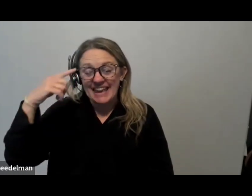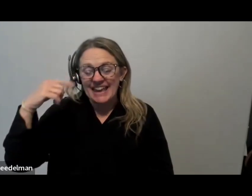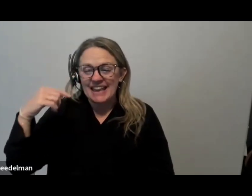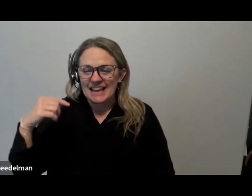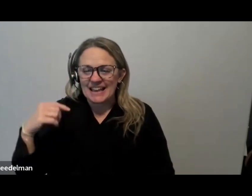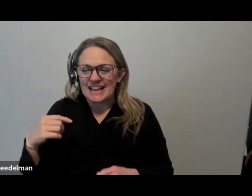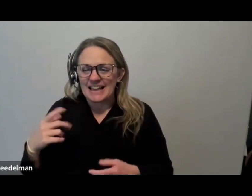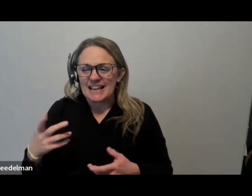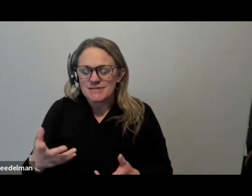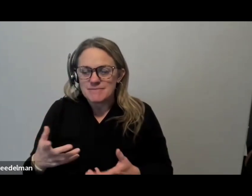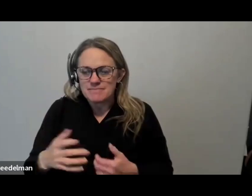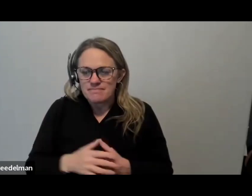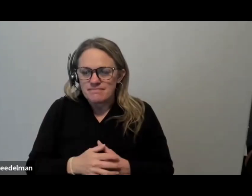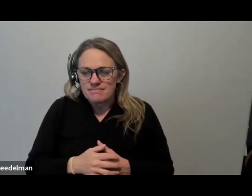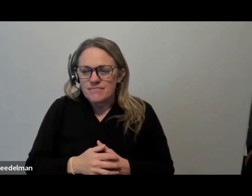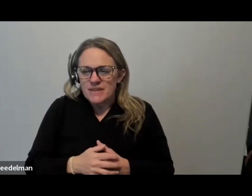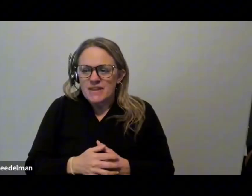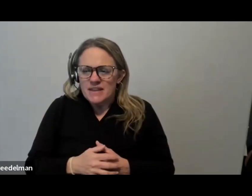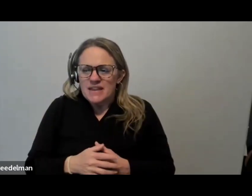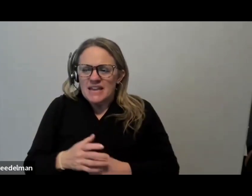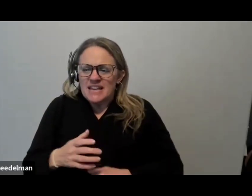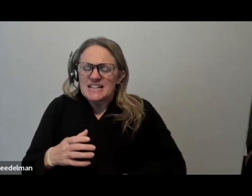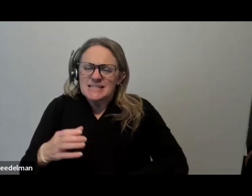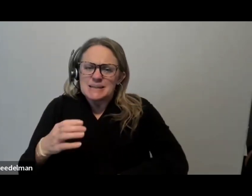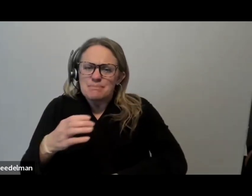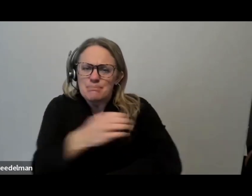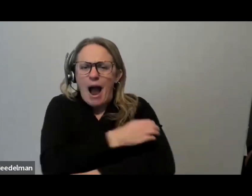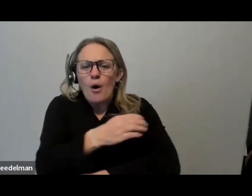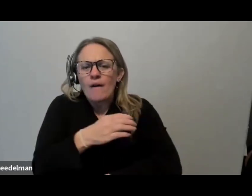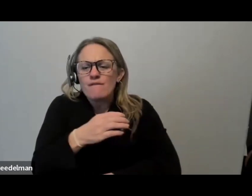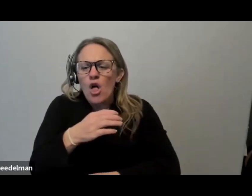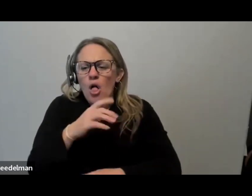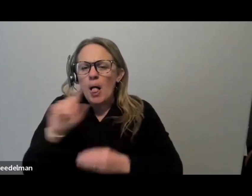I think is powerful about the UX research